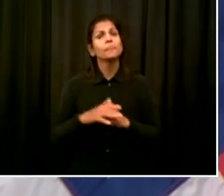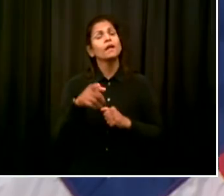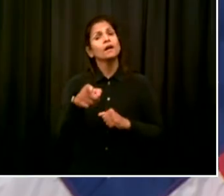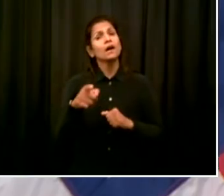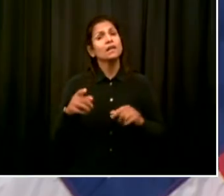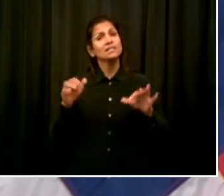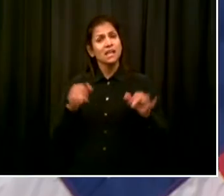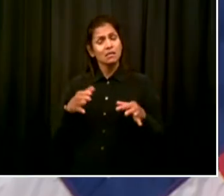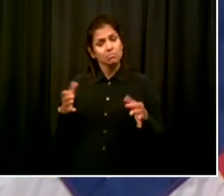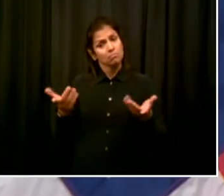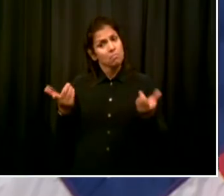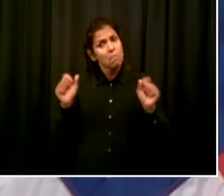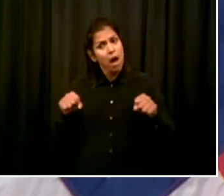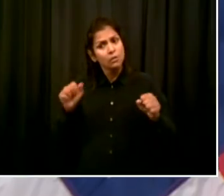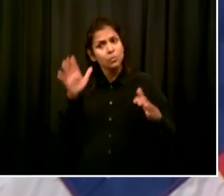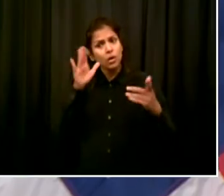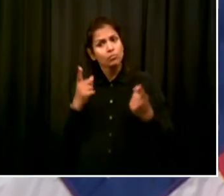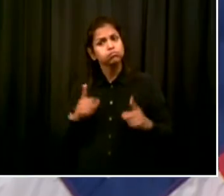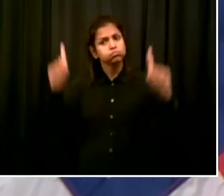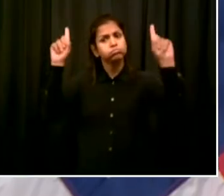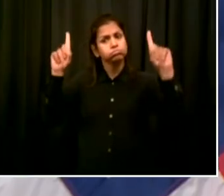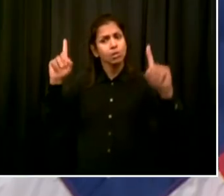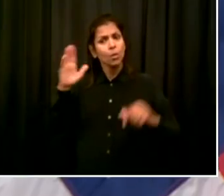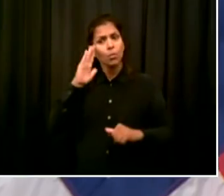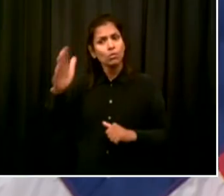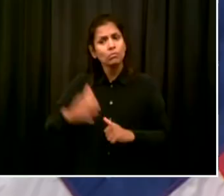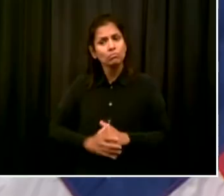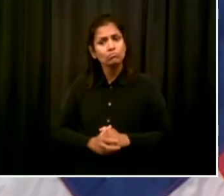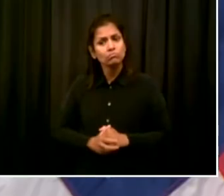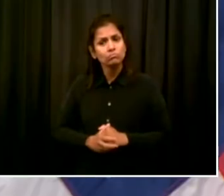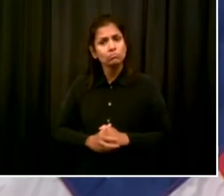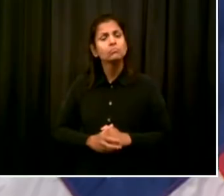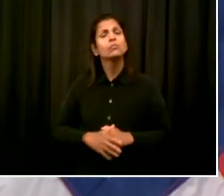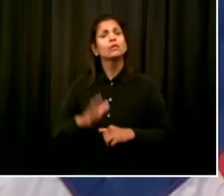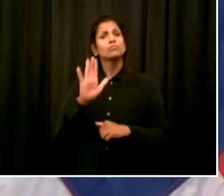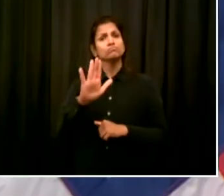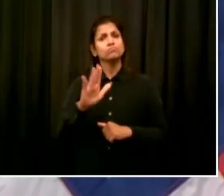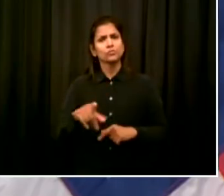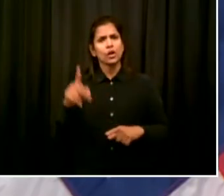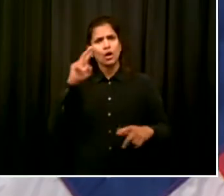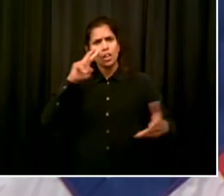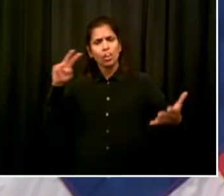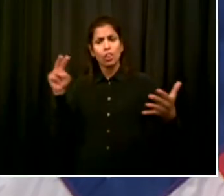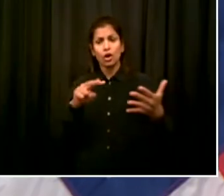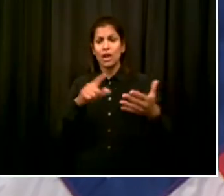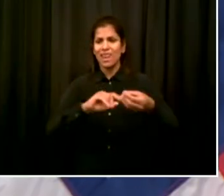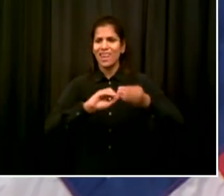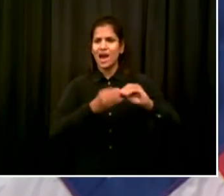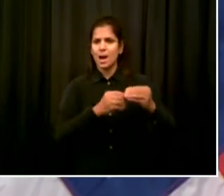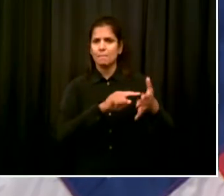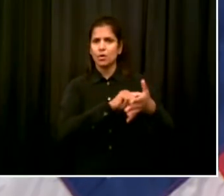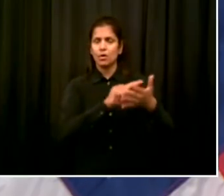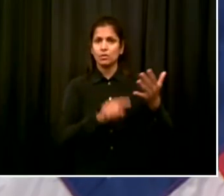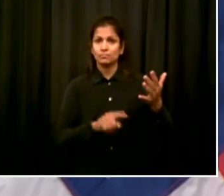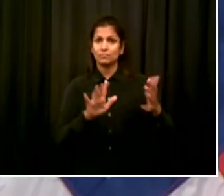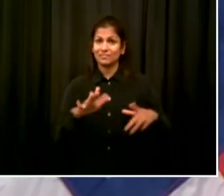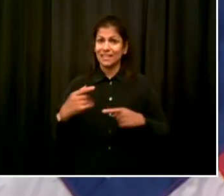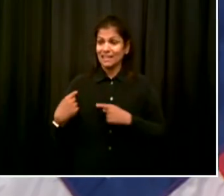IT OVER THE LAST SIX MONTHS . WE CAN GET IT GOING RIGHT BUT I WOULD POINT OUT,